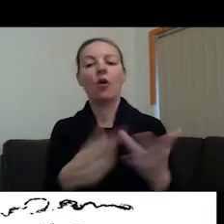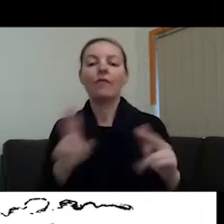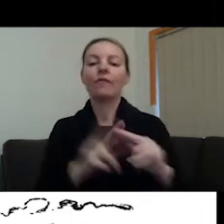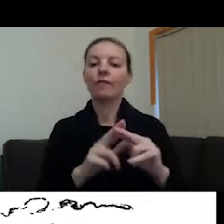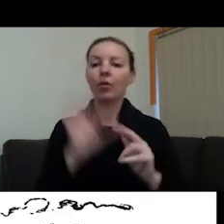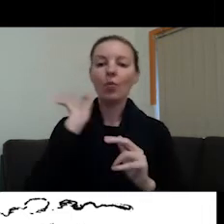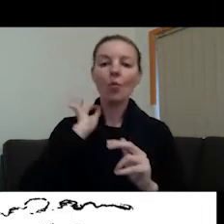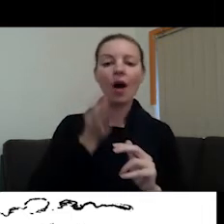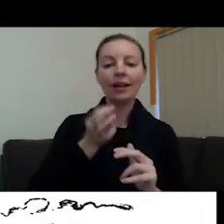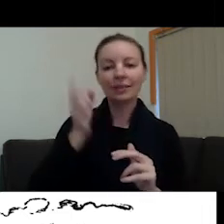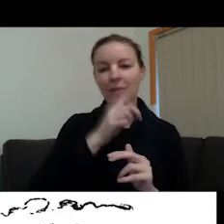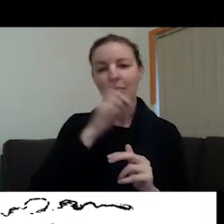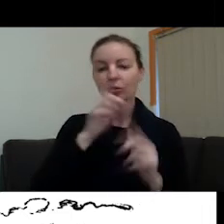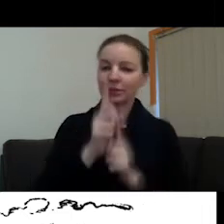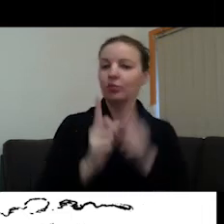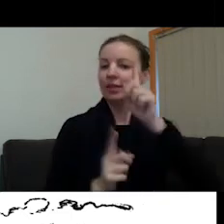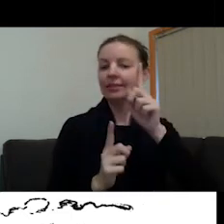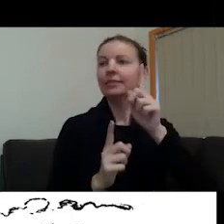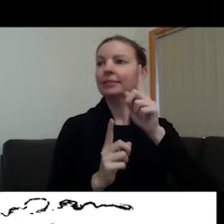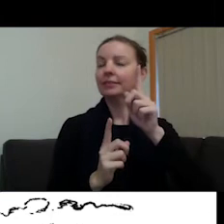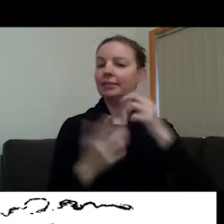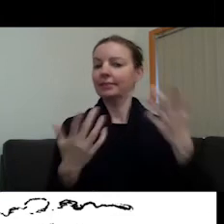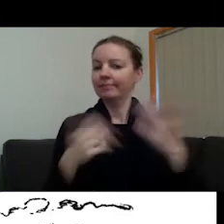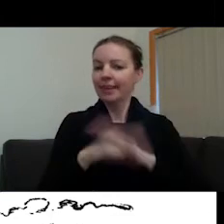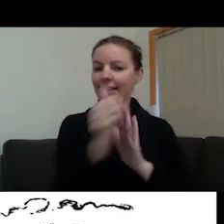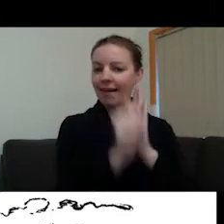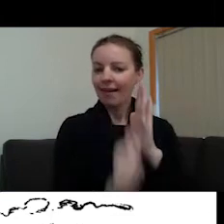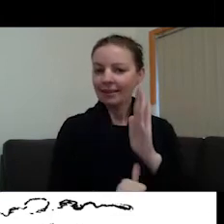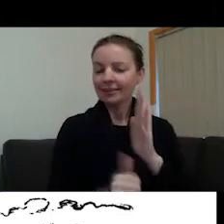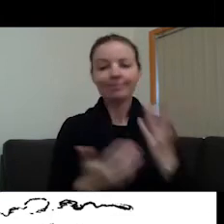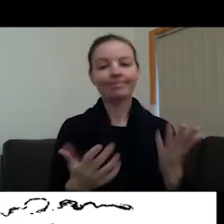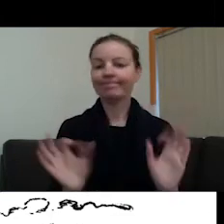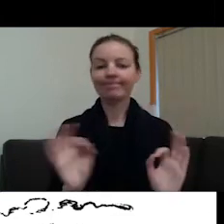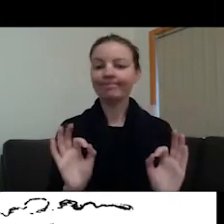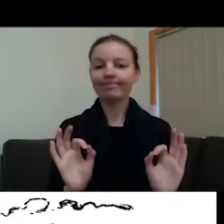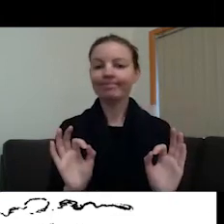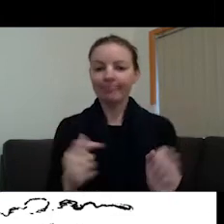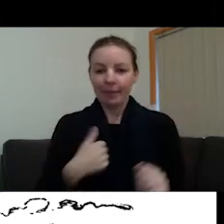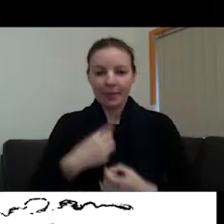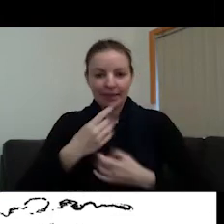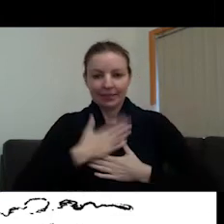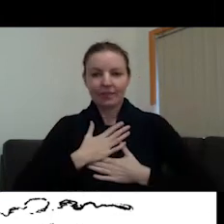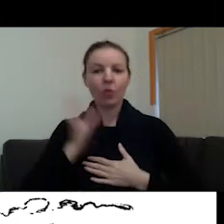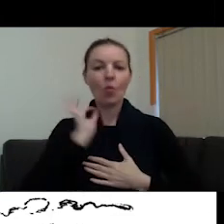Being a white settler on this land, I think that is - that's something I'm really conscious of.